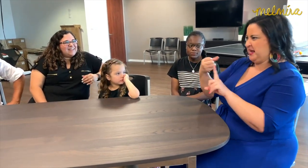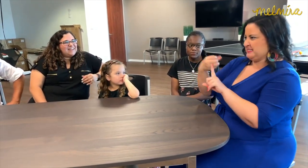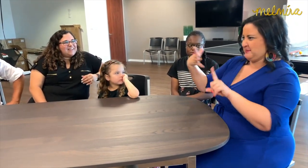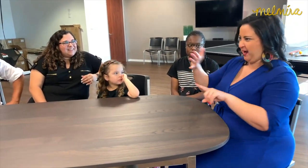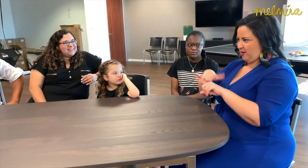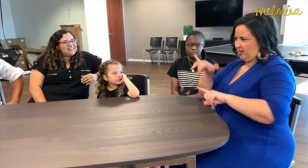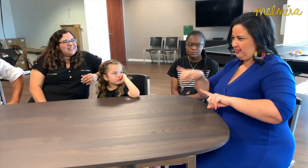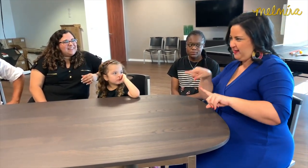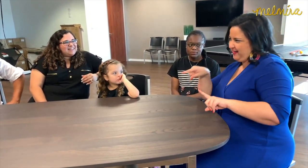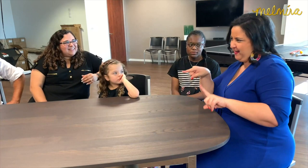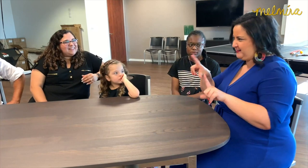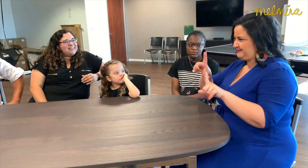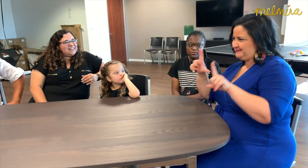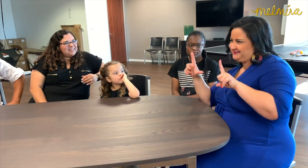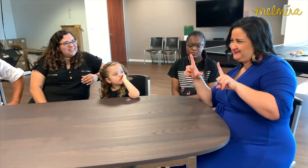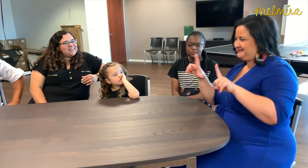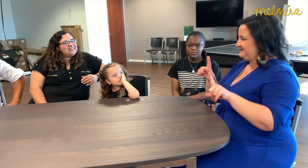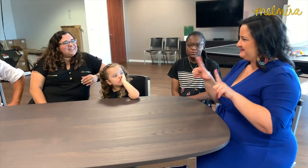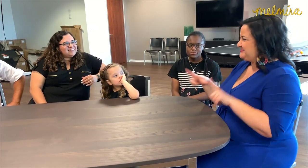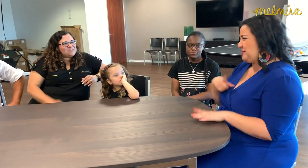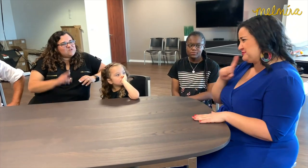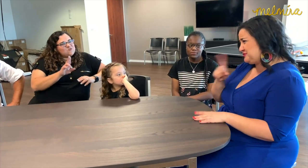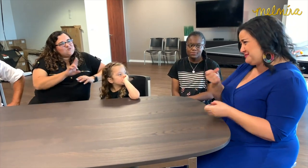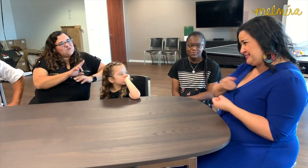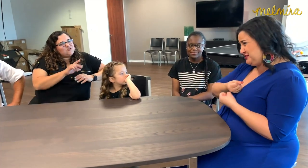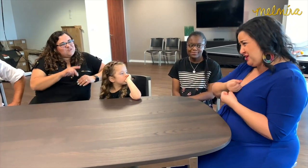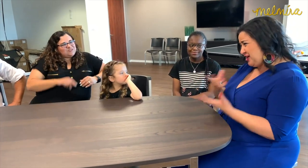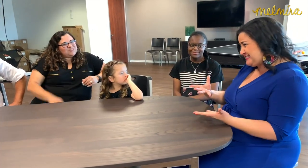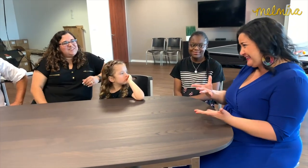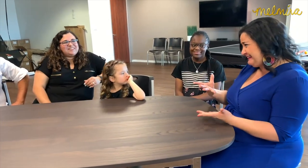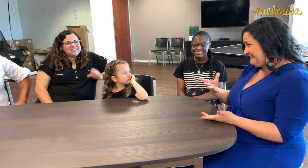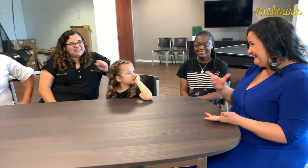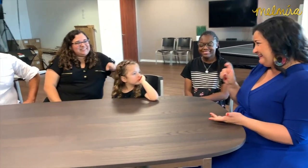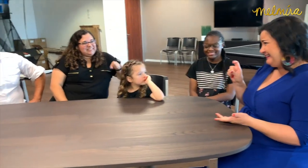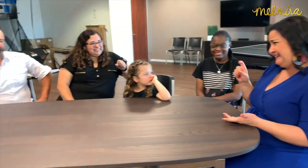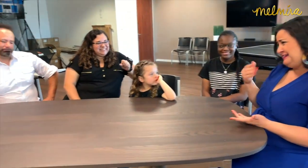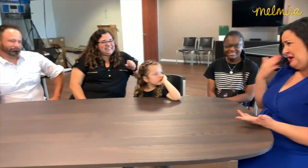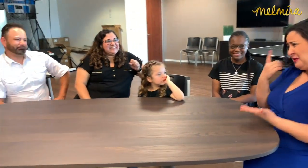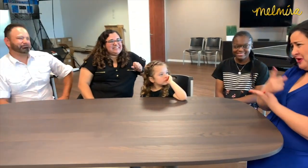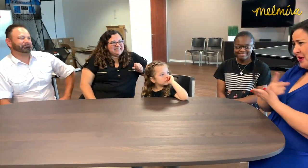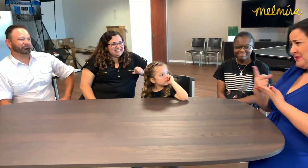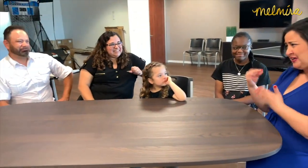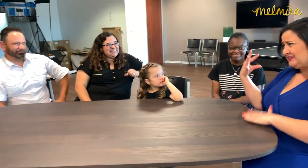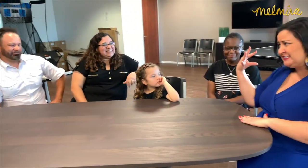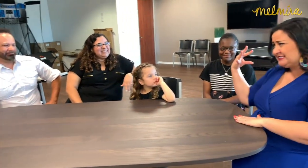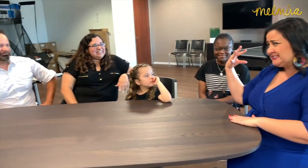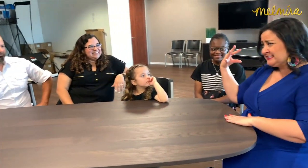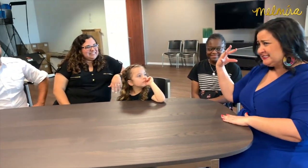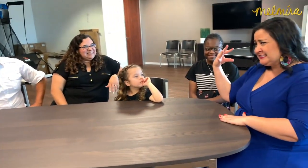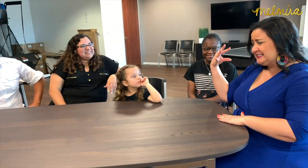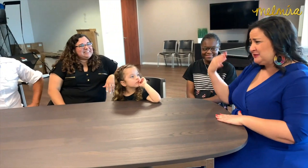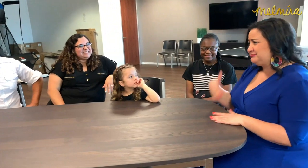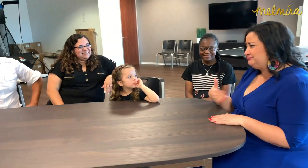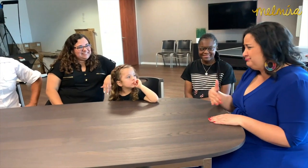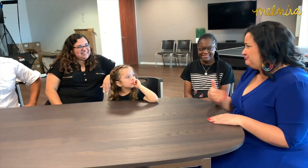and expanded on them. I'm sure it must be exhausting for you with one week of constant filming!